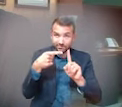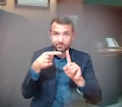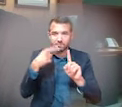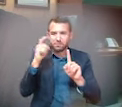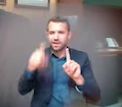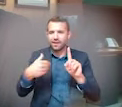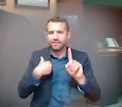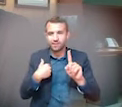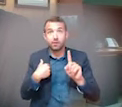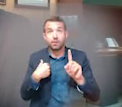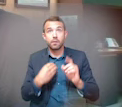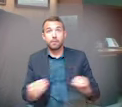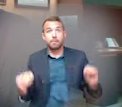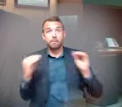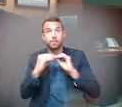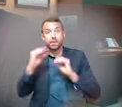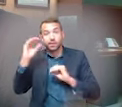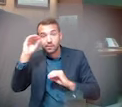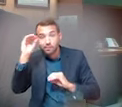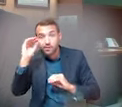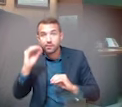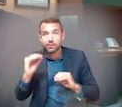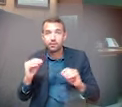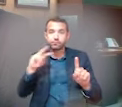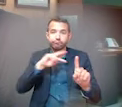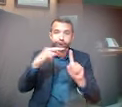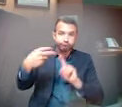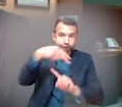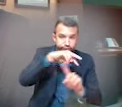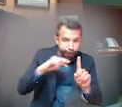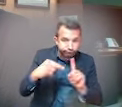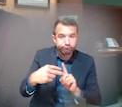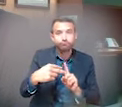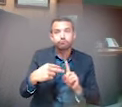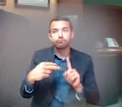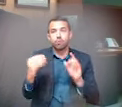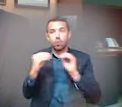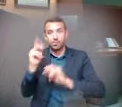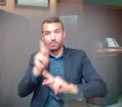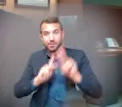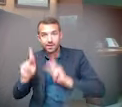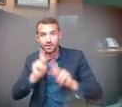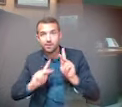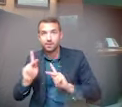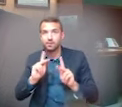And the more voices, the more perspectives, the more people you can design